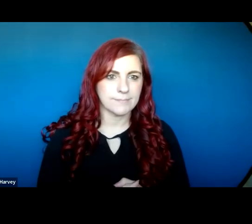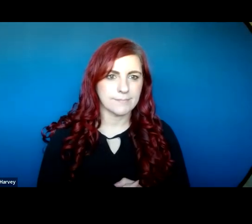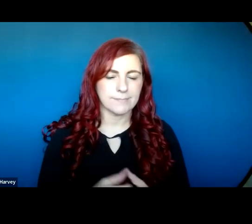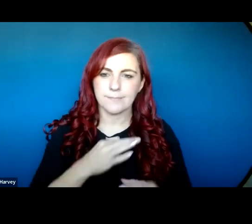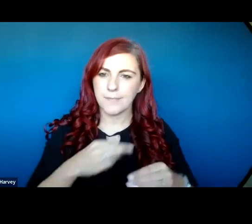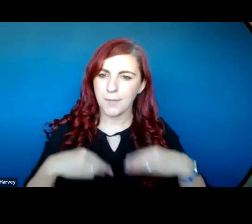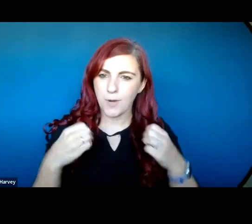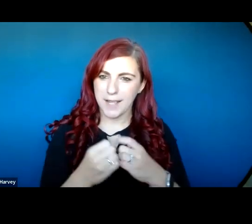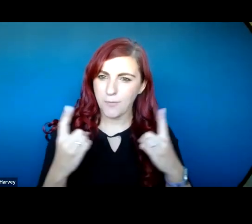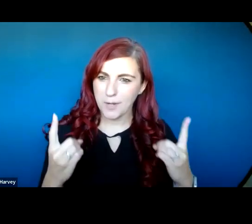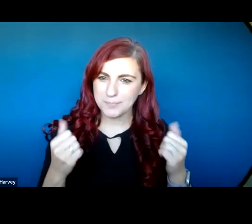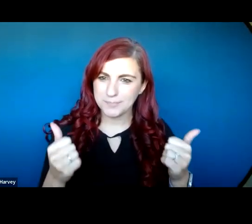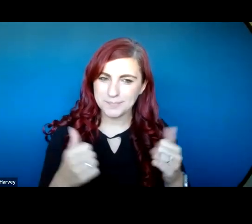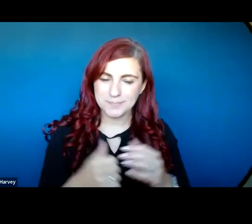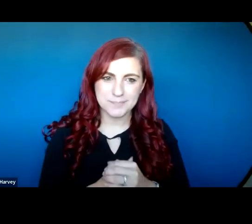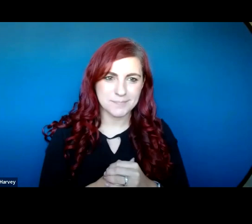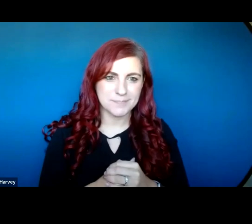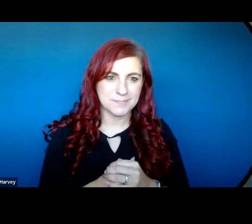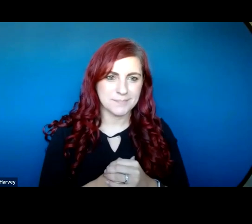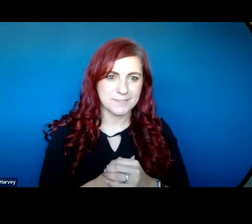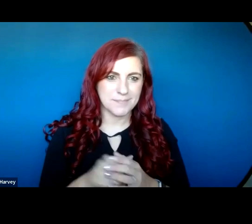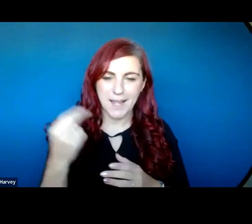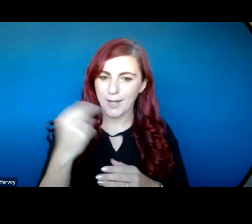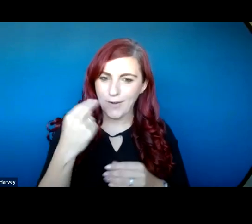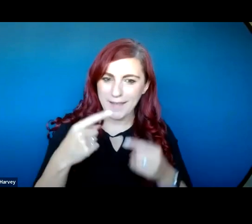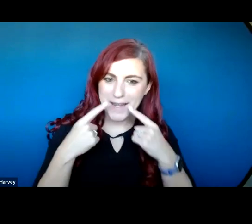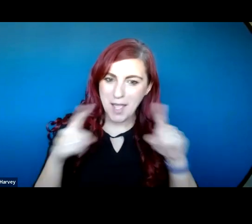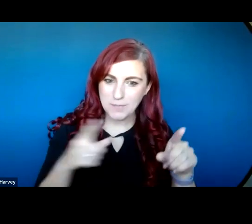Good morning everybody and as that lovely announcement said, my name is